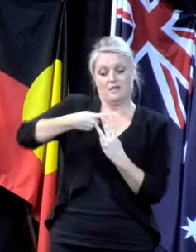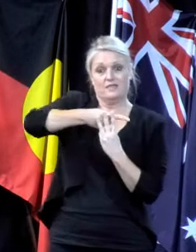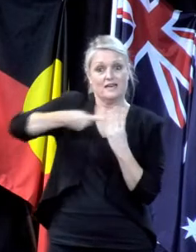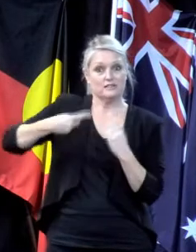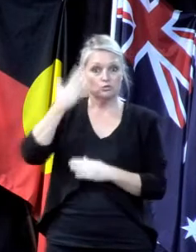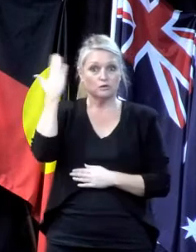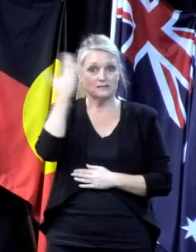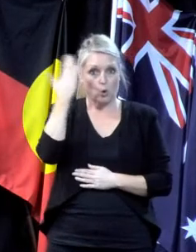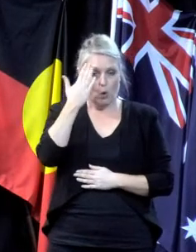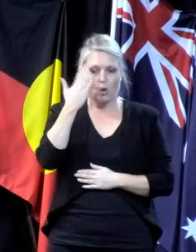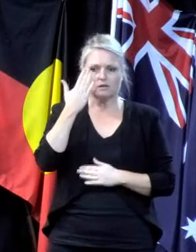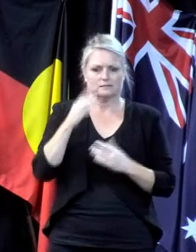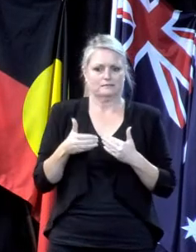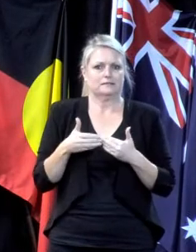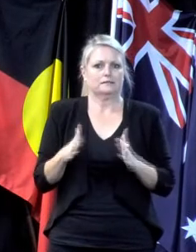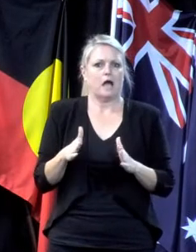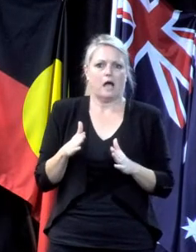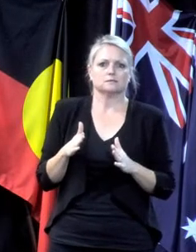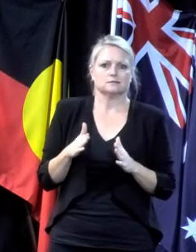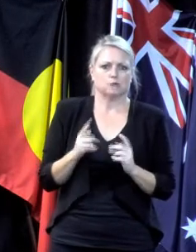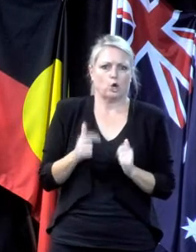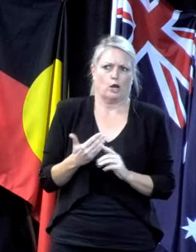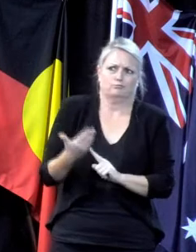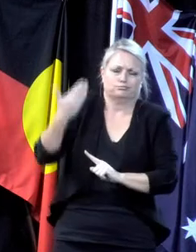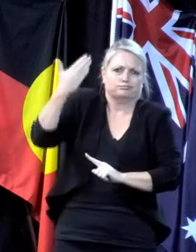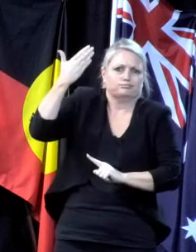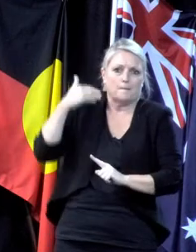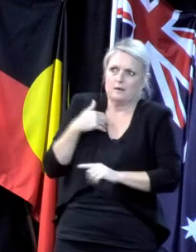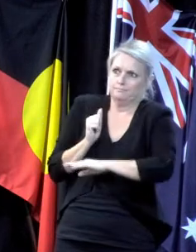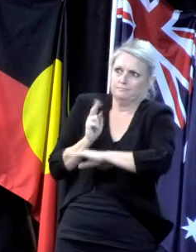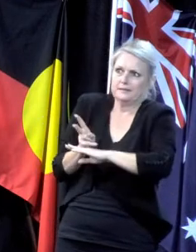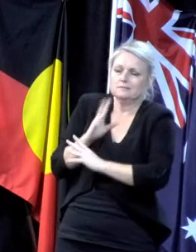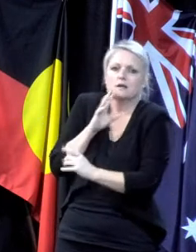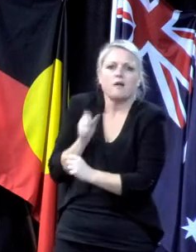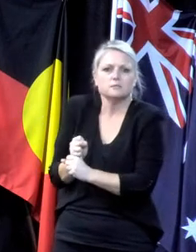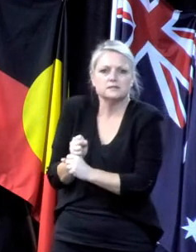than the Department’s policy. Everyone’s on the same journey now.